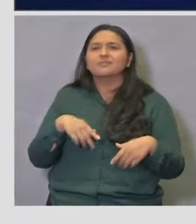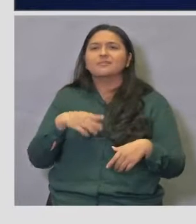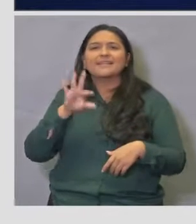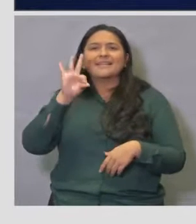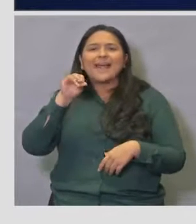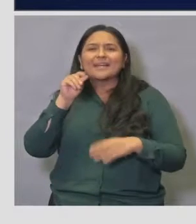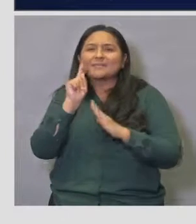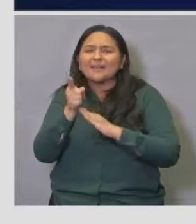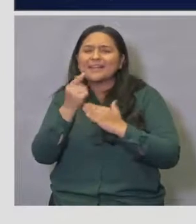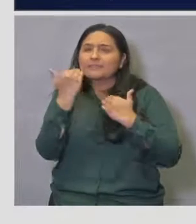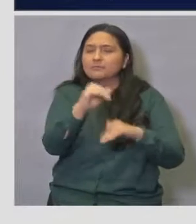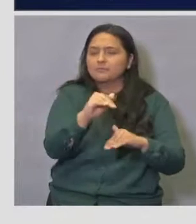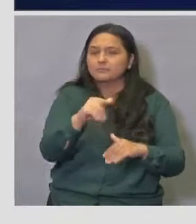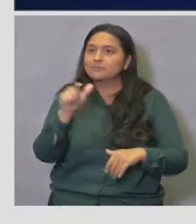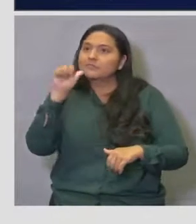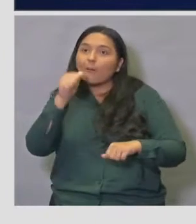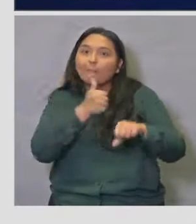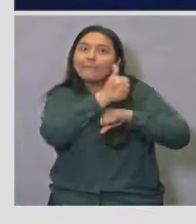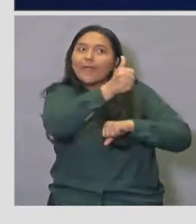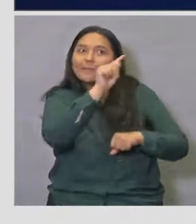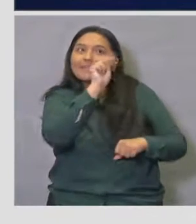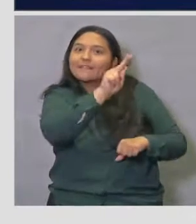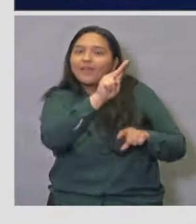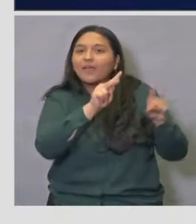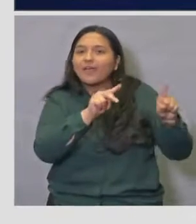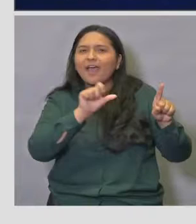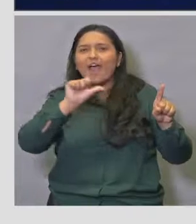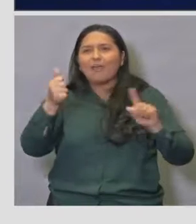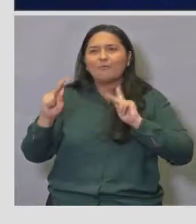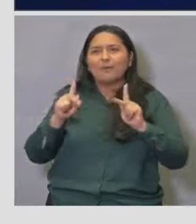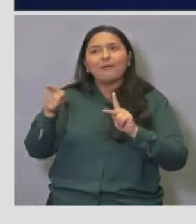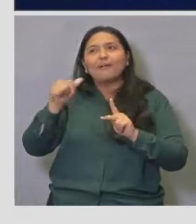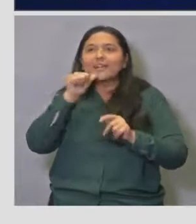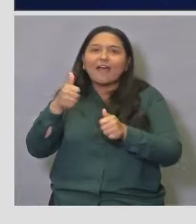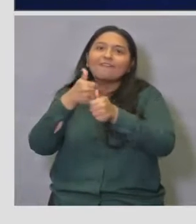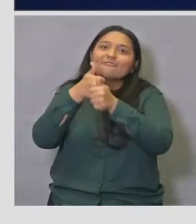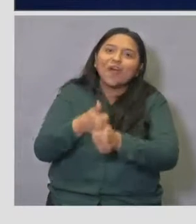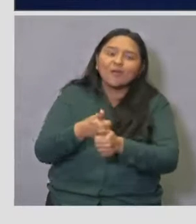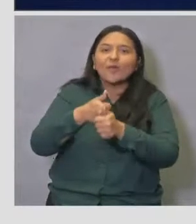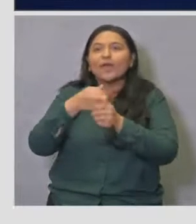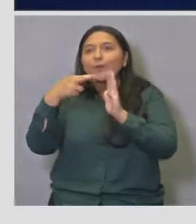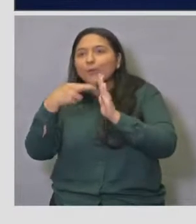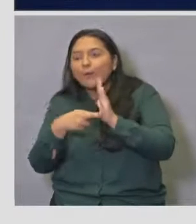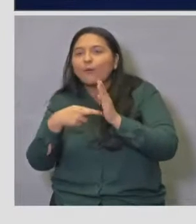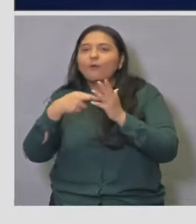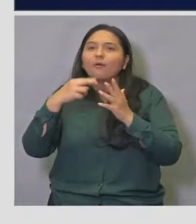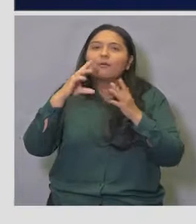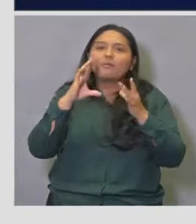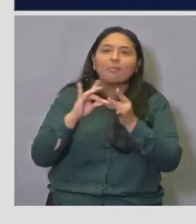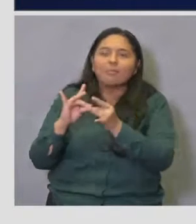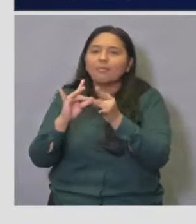BUT THE CONCERN WOULD BE AGAINST SOCIAL DISTANCING, NOT LIMITED TO 90 MINUTES, DON'T